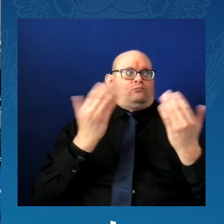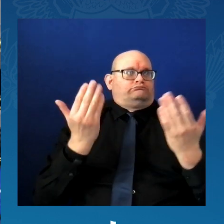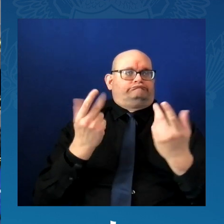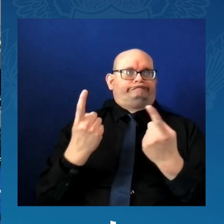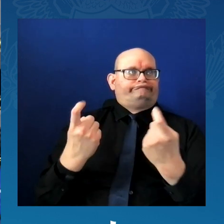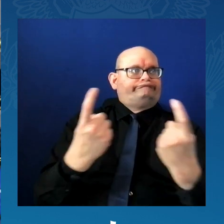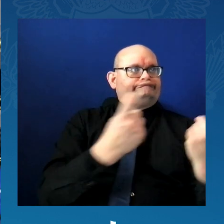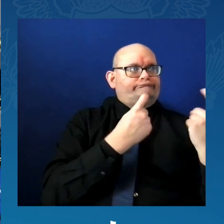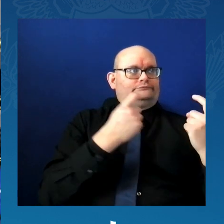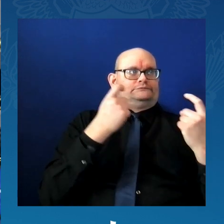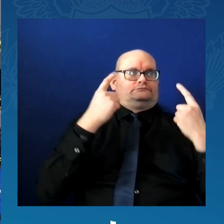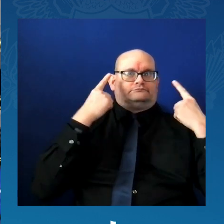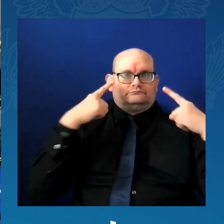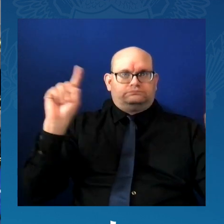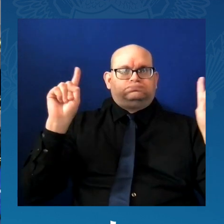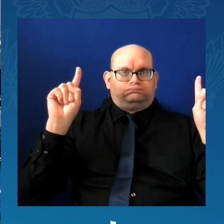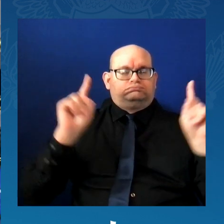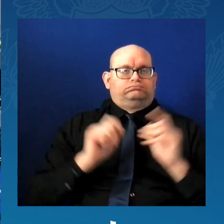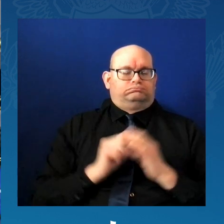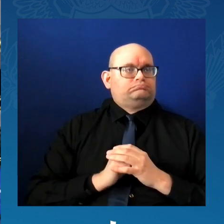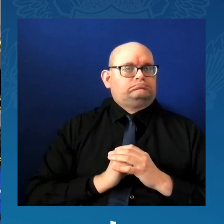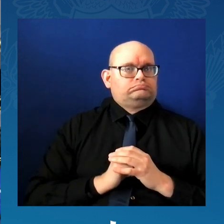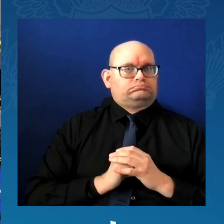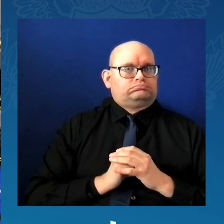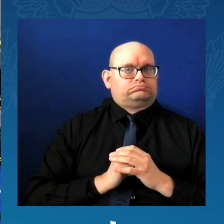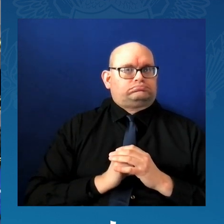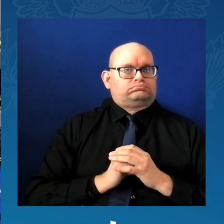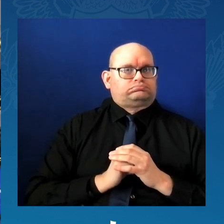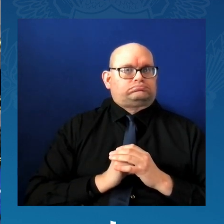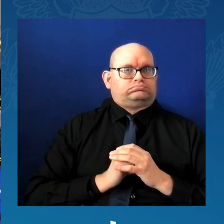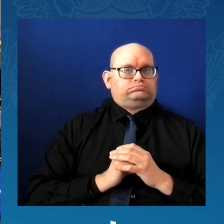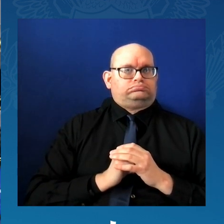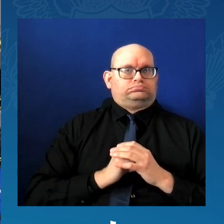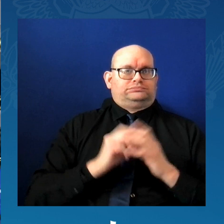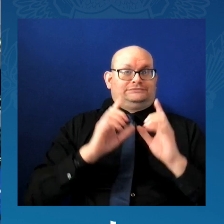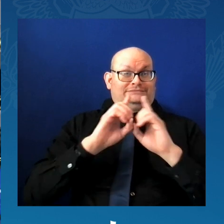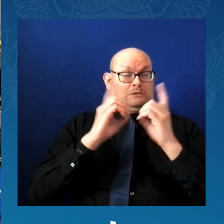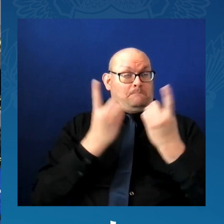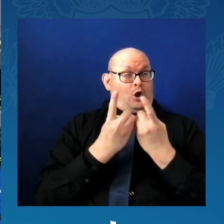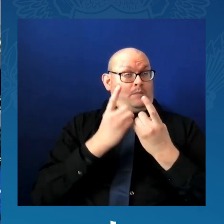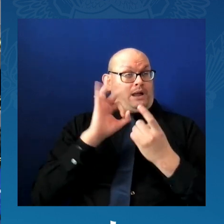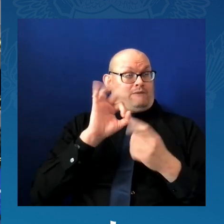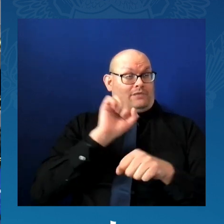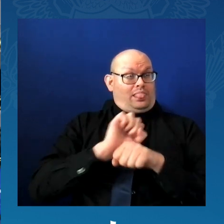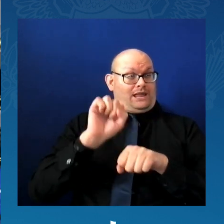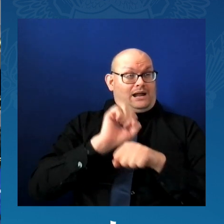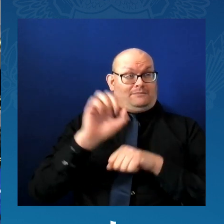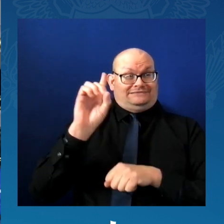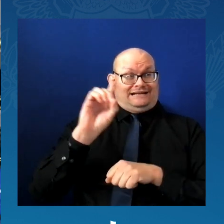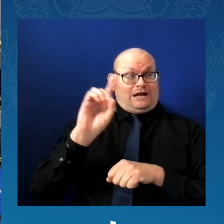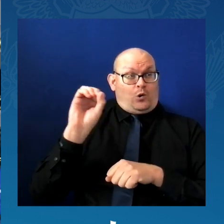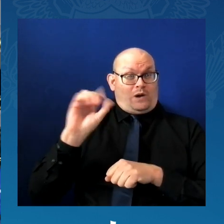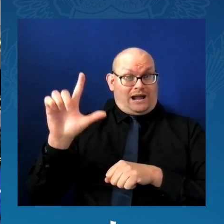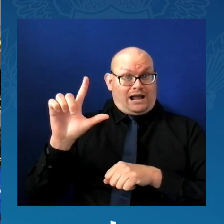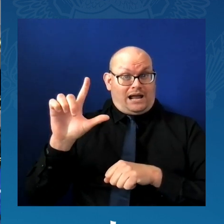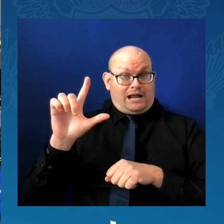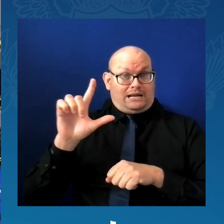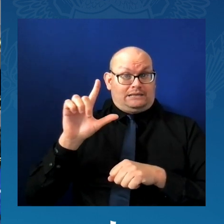we commit to two actions by the end of 2023. Number one, we are going to update and augment the Department of Labor Aerospace competency model